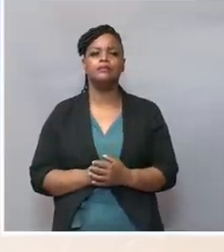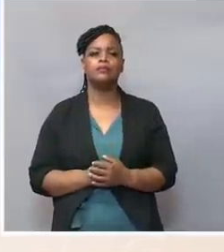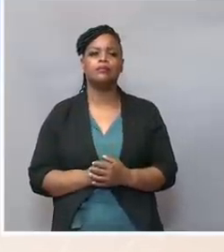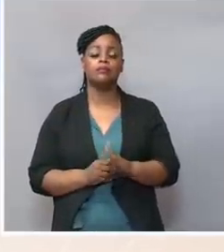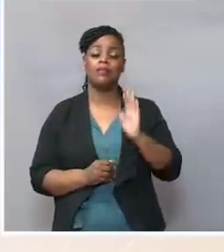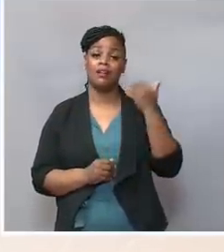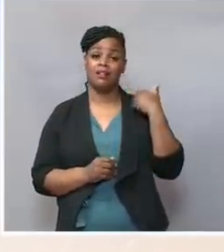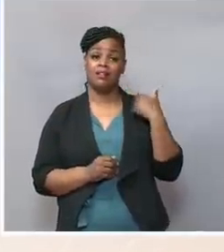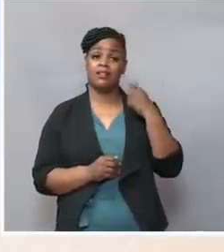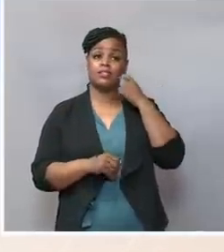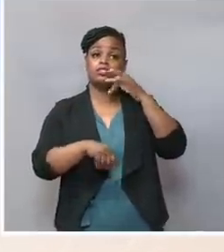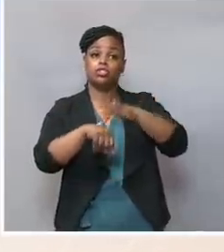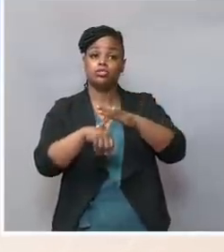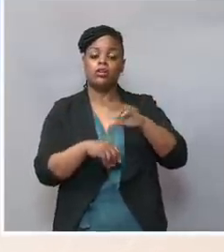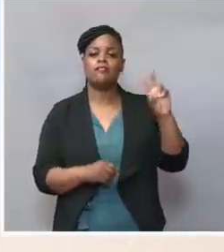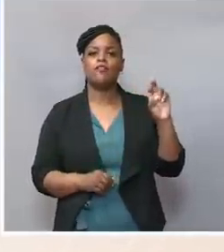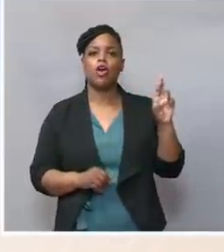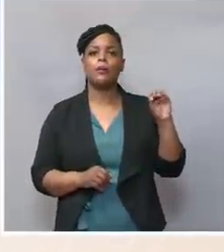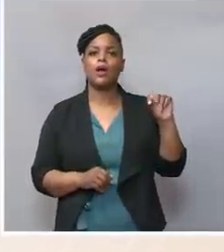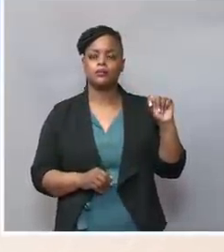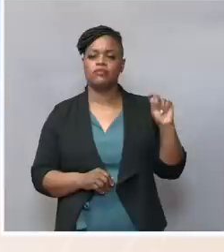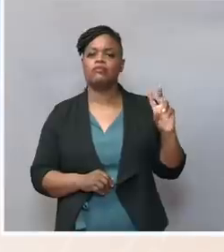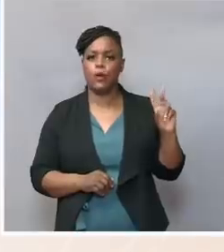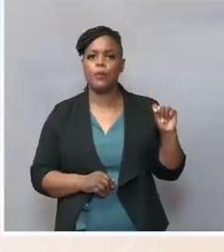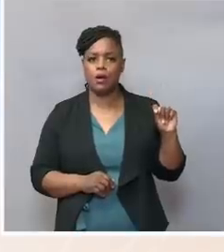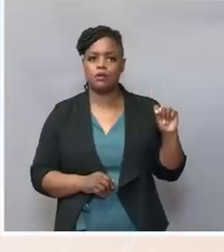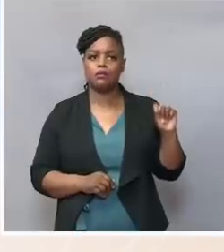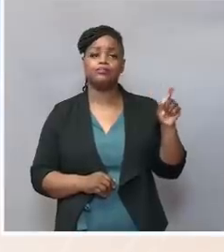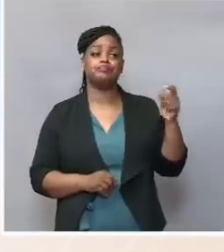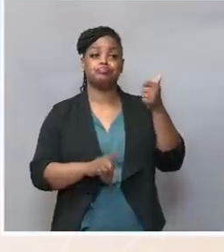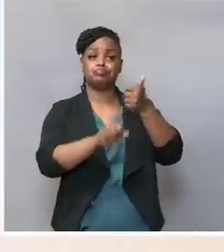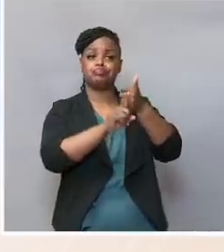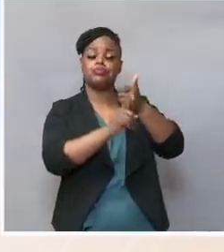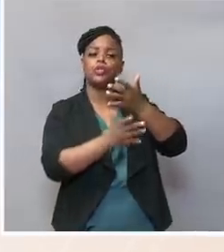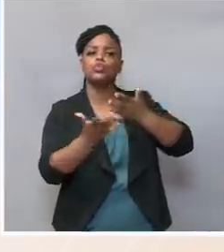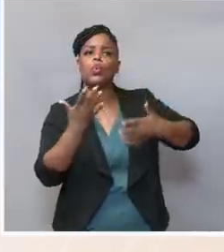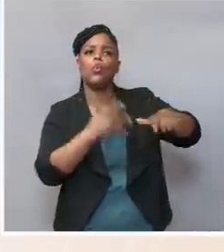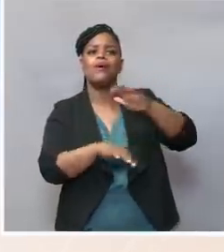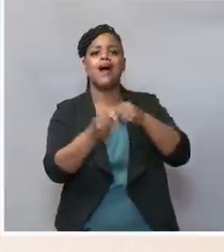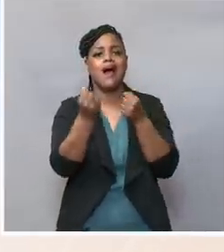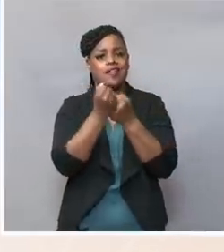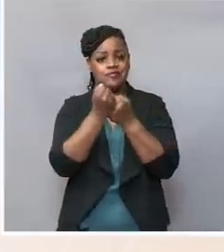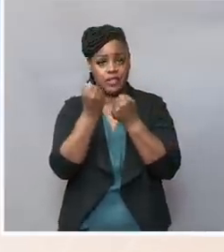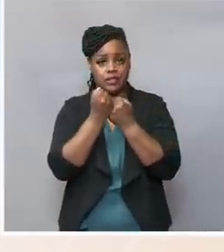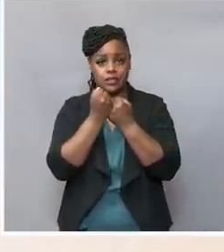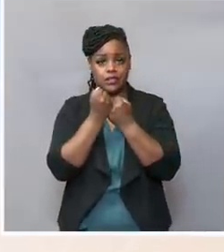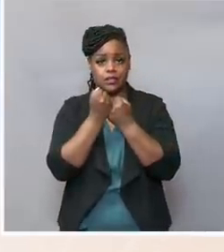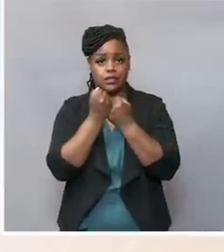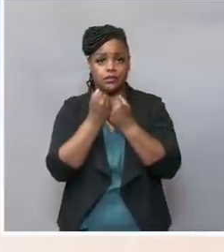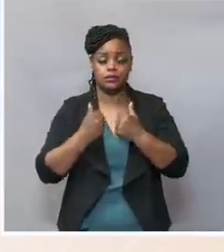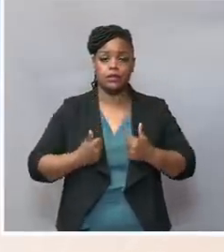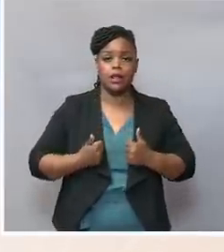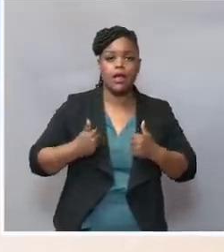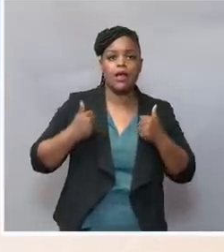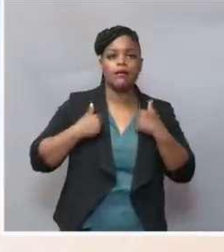She's a social services advocate for her Swahili community living there in Burlington. She grew so frustrated